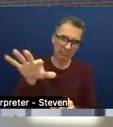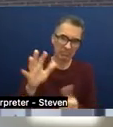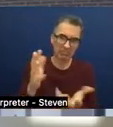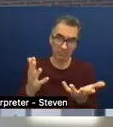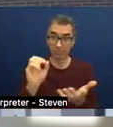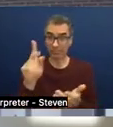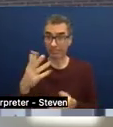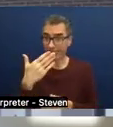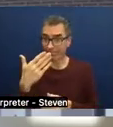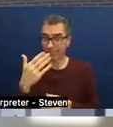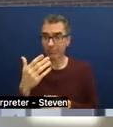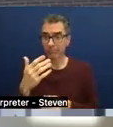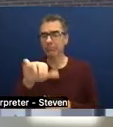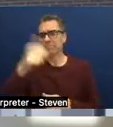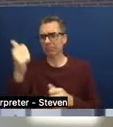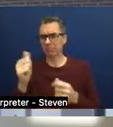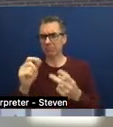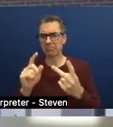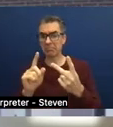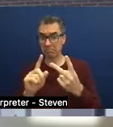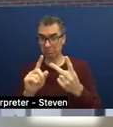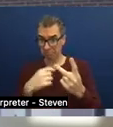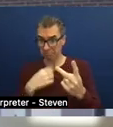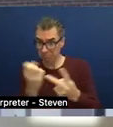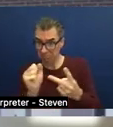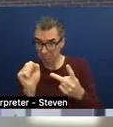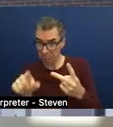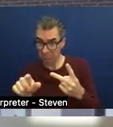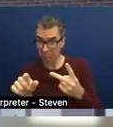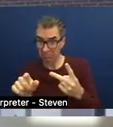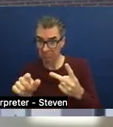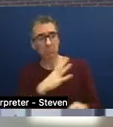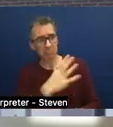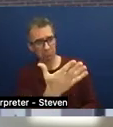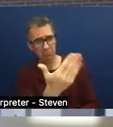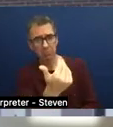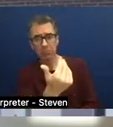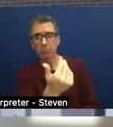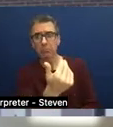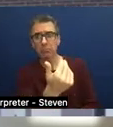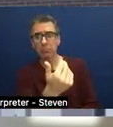And I can ask my other questions if that's okay really quickly. Sure. Do you want me to?